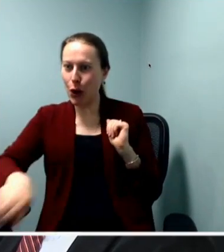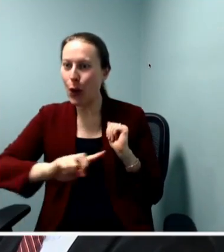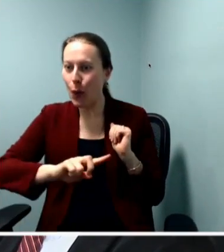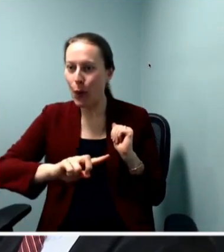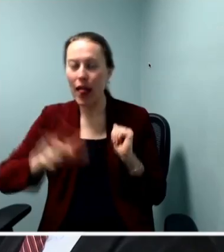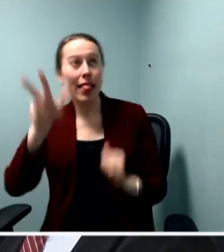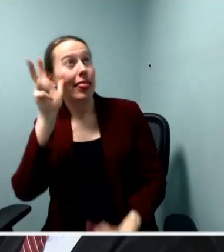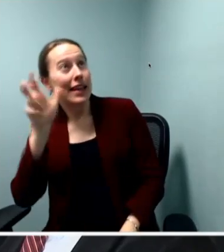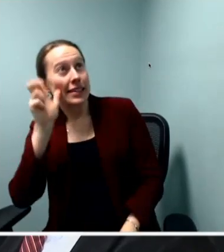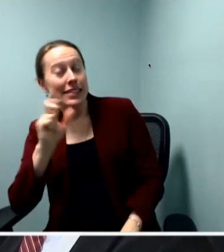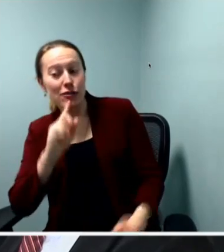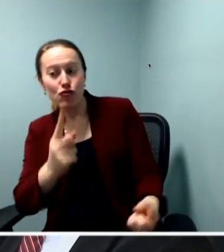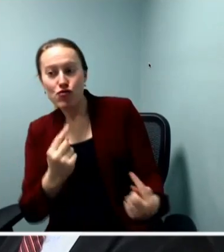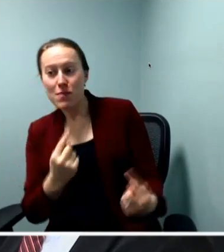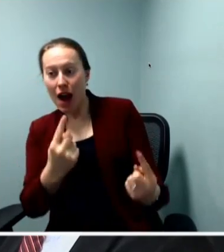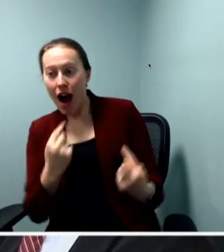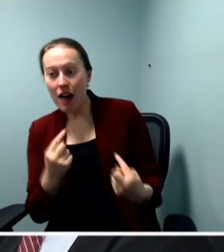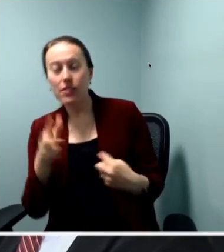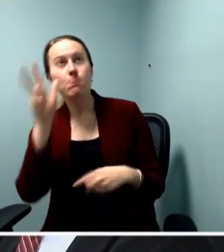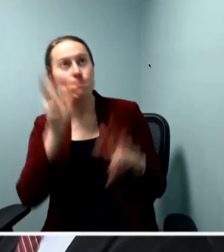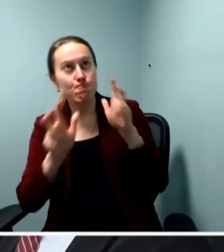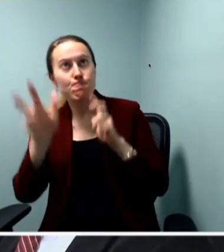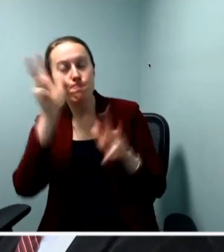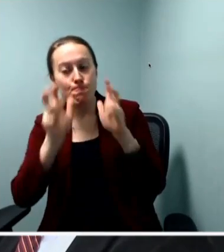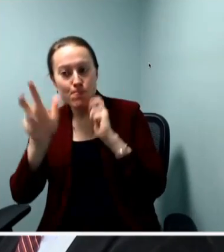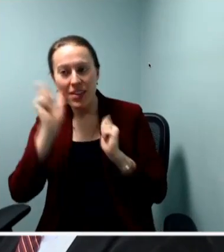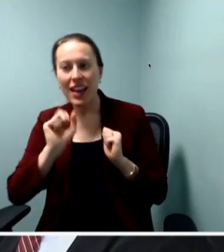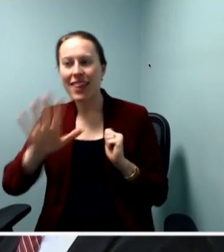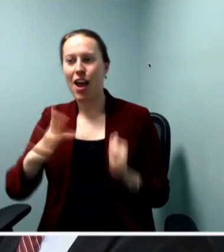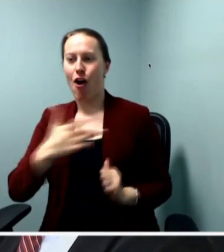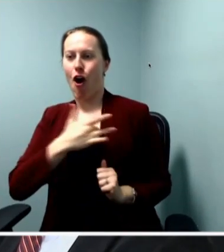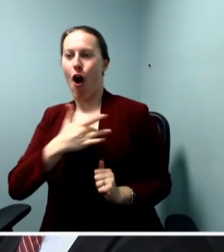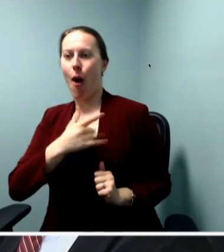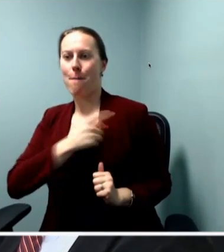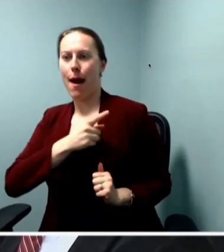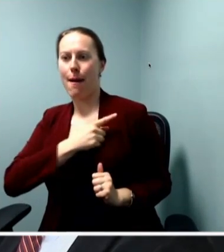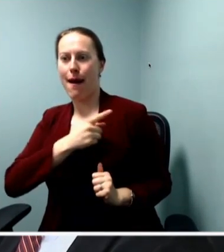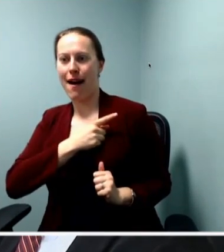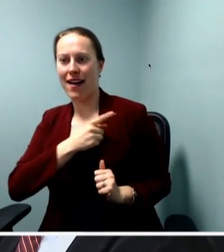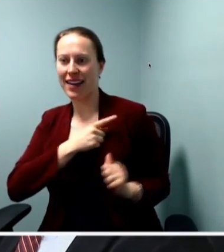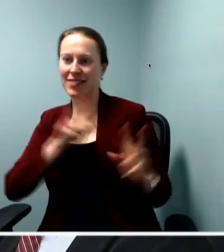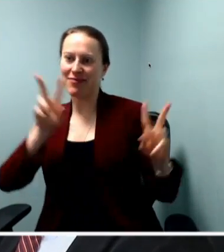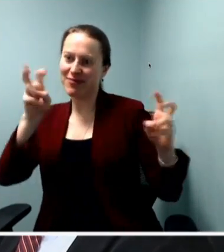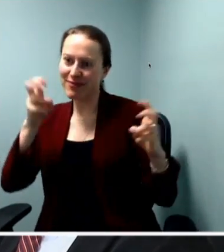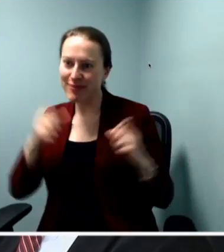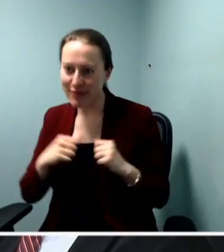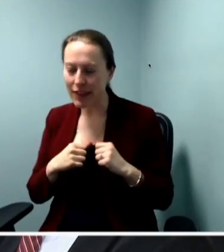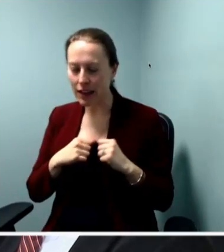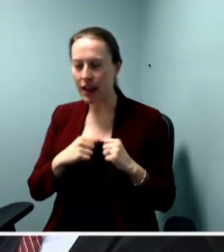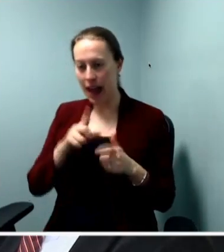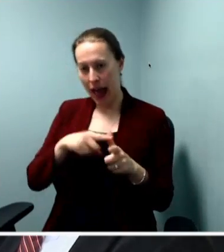and listening to their heart beat, so to speak, and then modulating your curriculum,